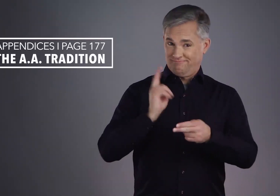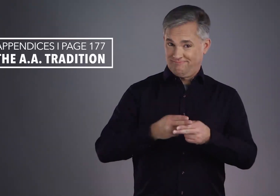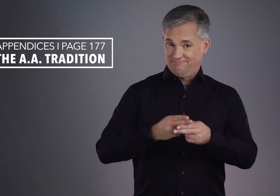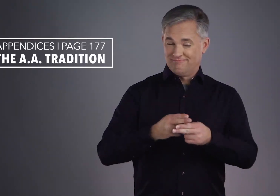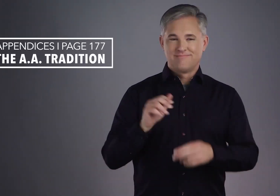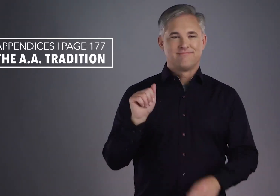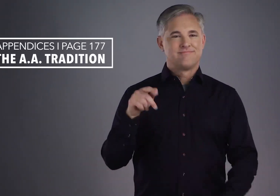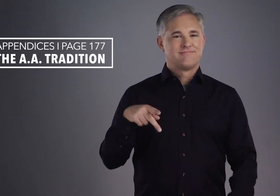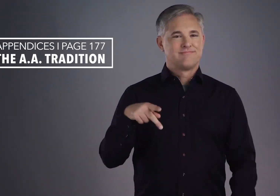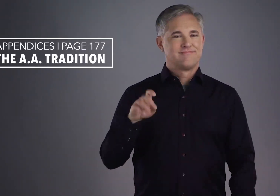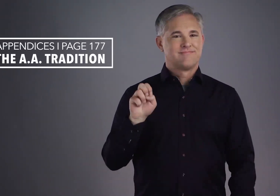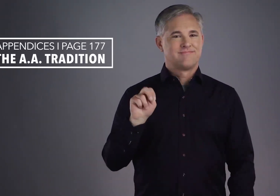APPENDICES